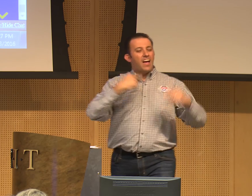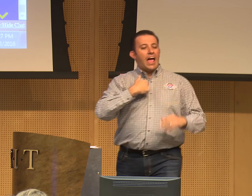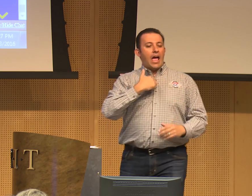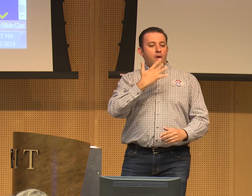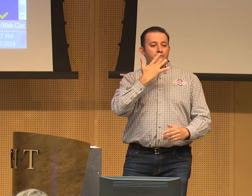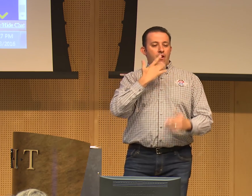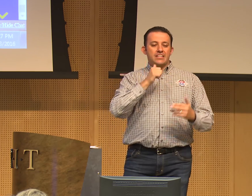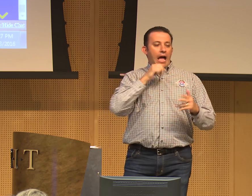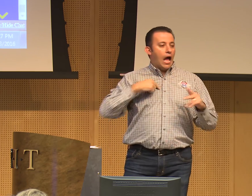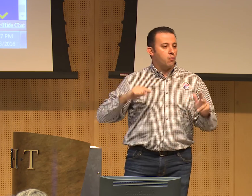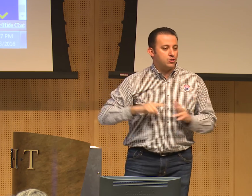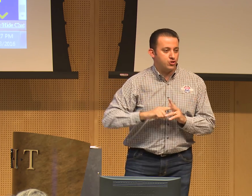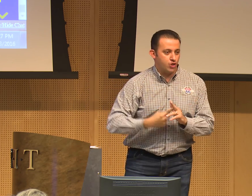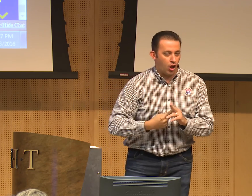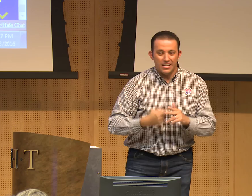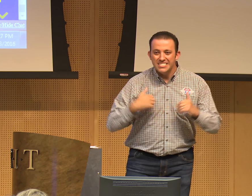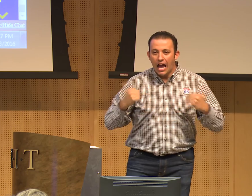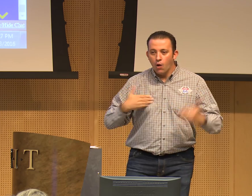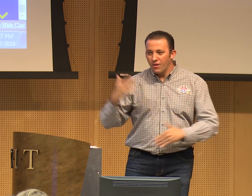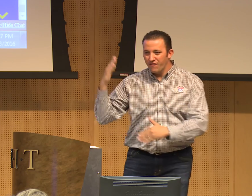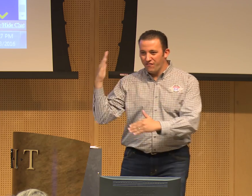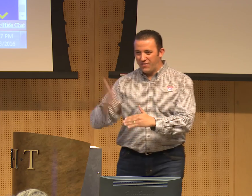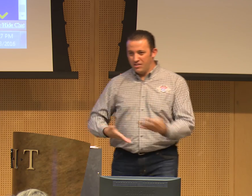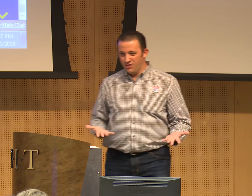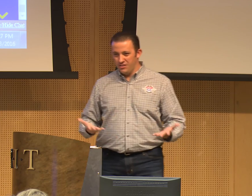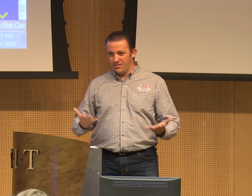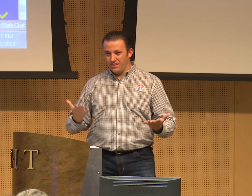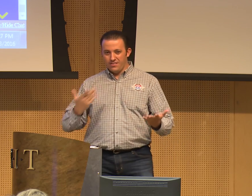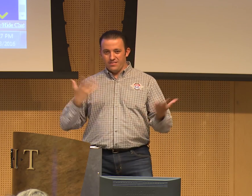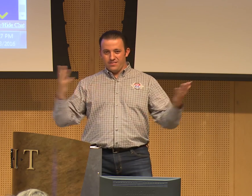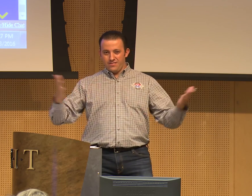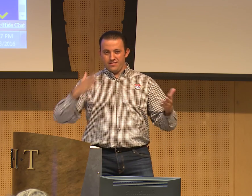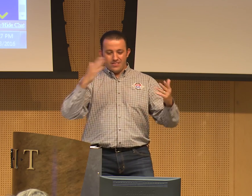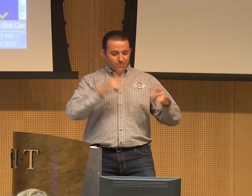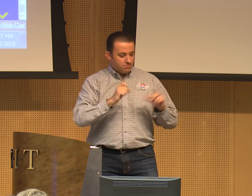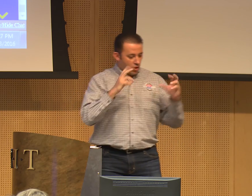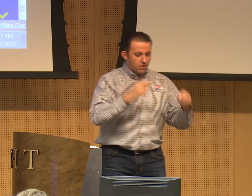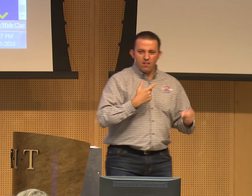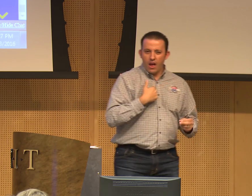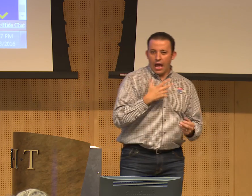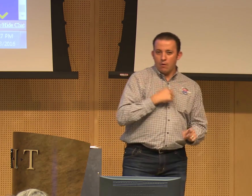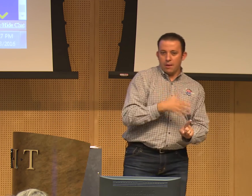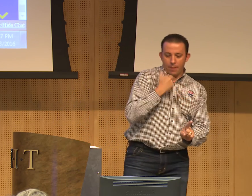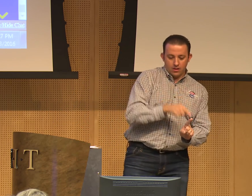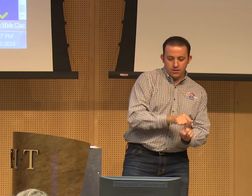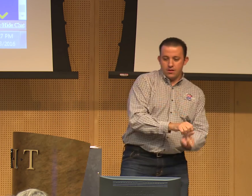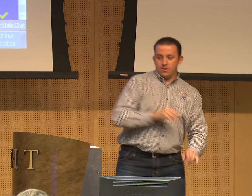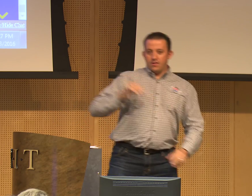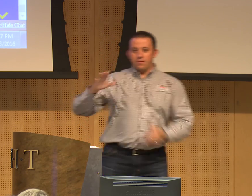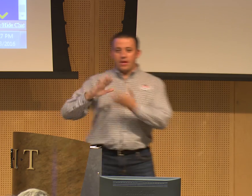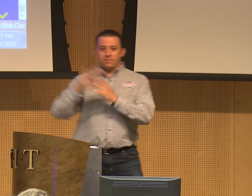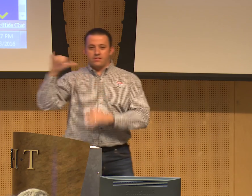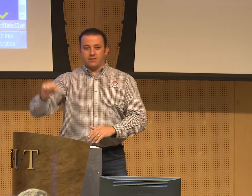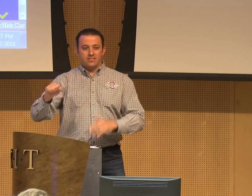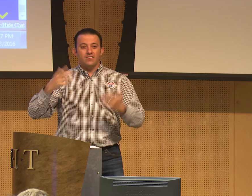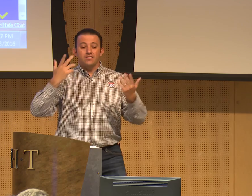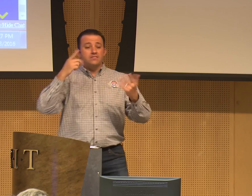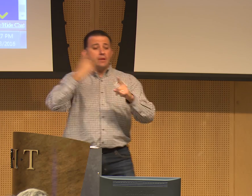when people told me "no." You know, it's really not about how we start. It's about how you finish. It's not about getting at the point of start, right?